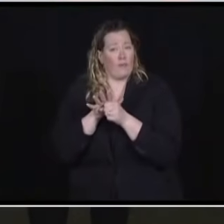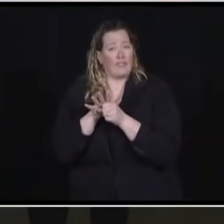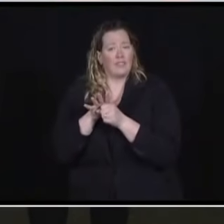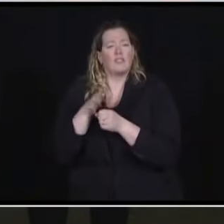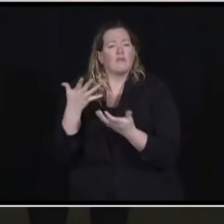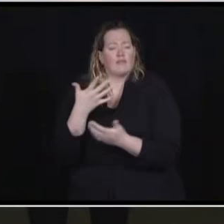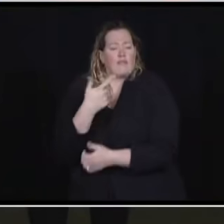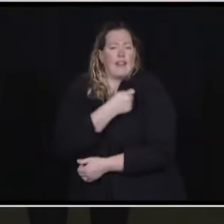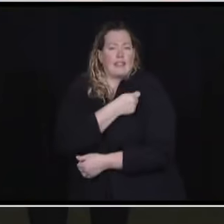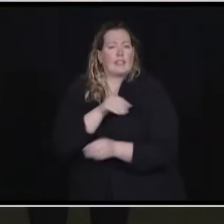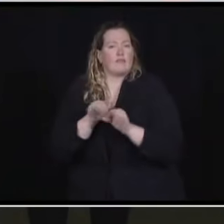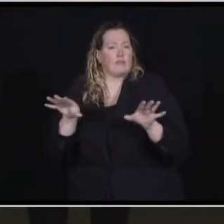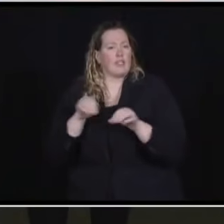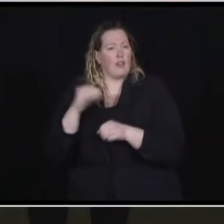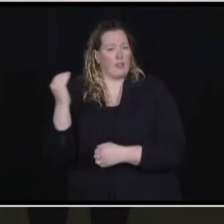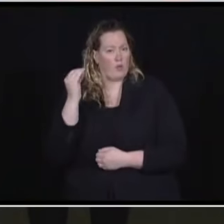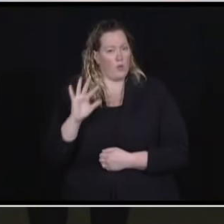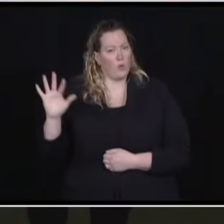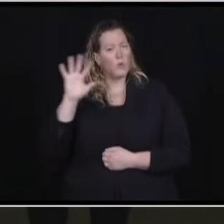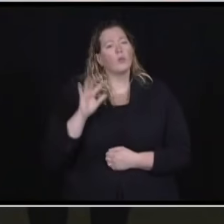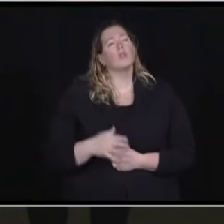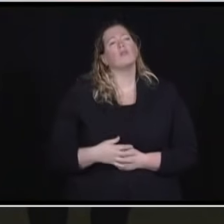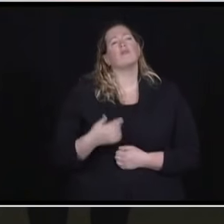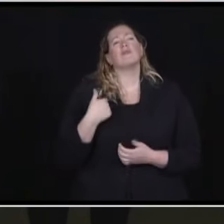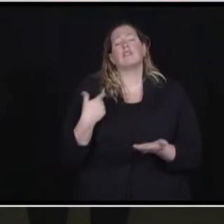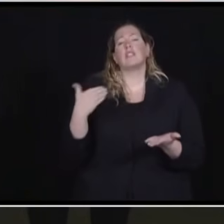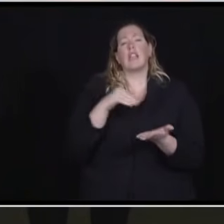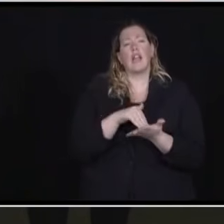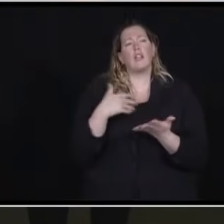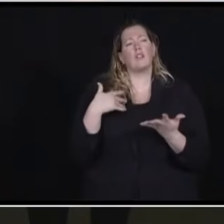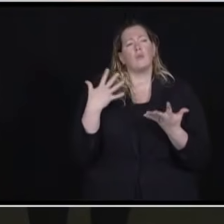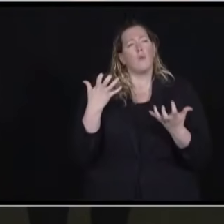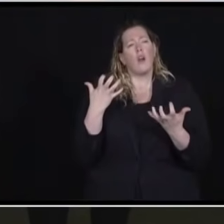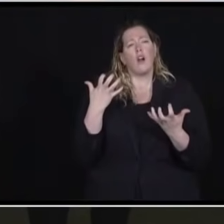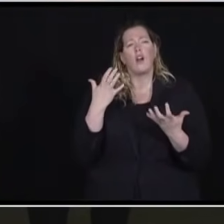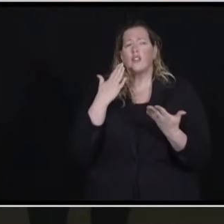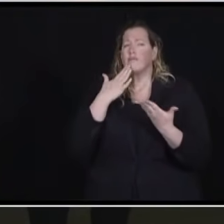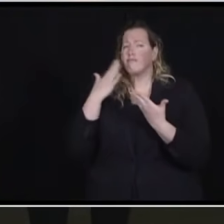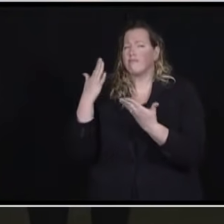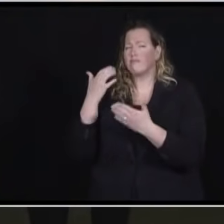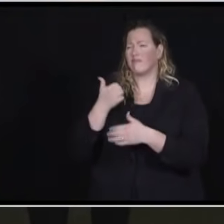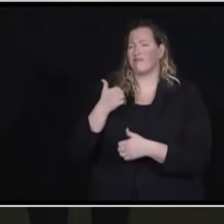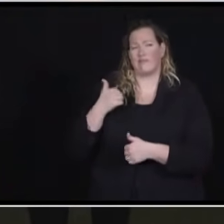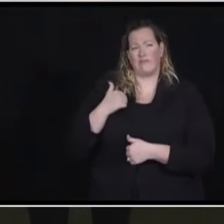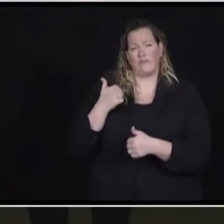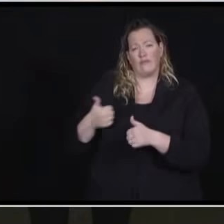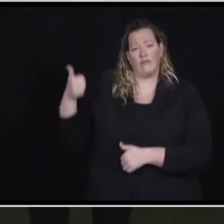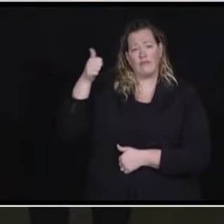Ontario. I want to again thank Gen.